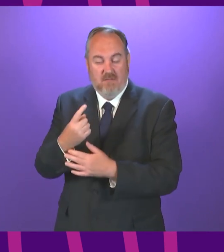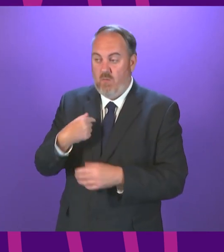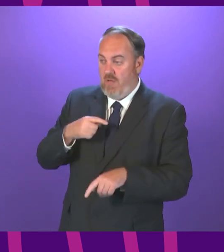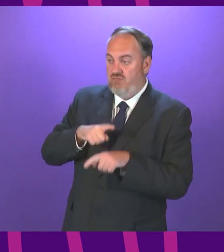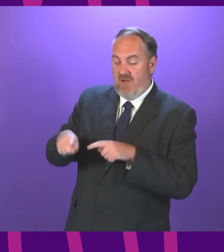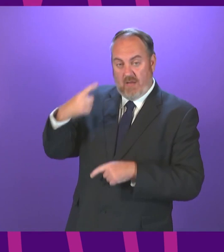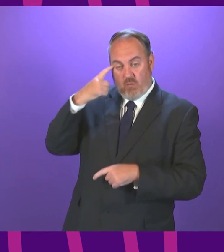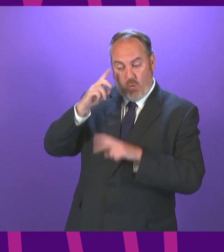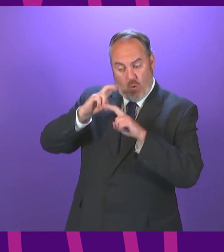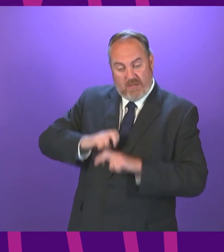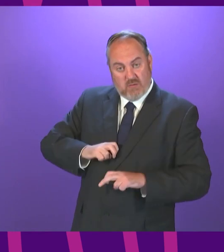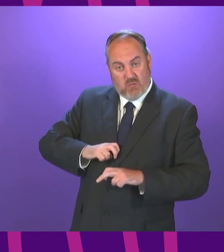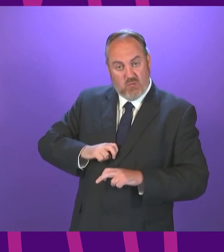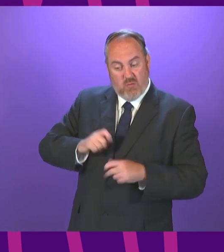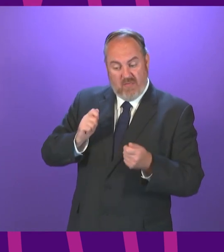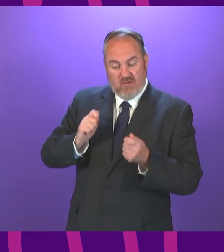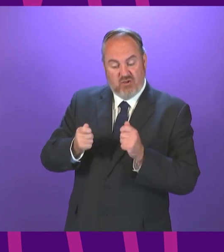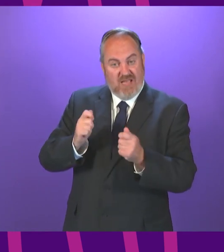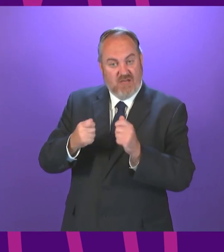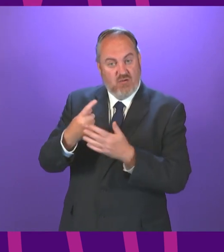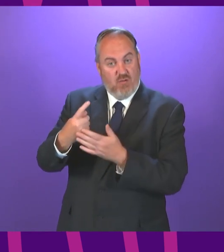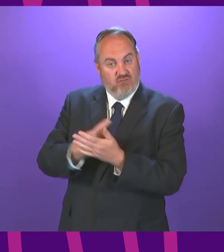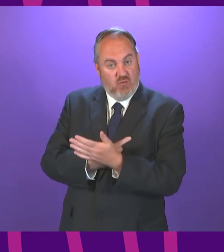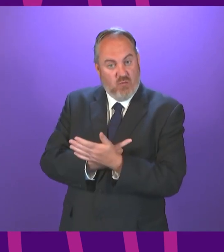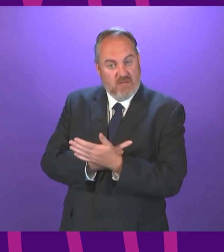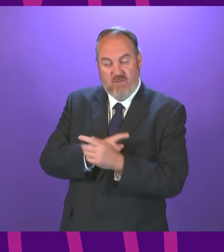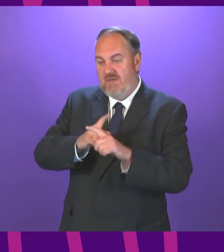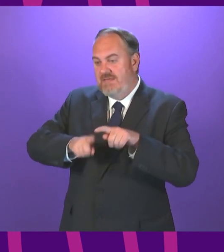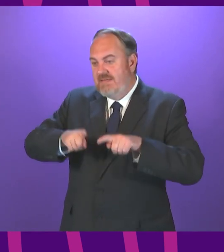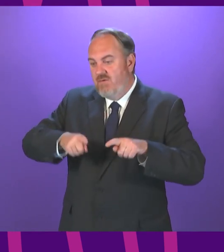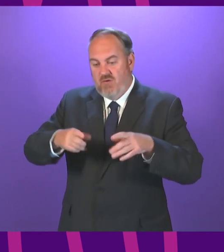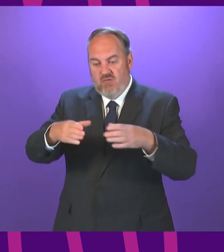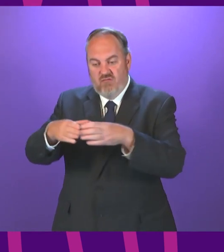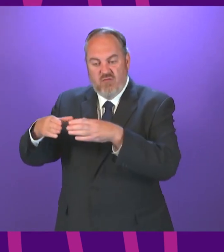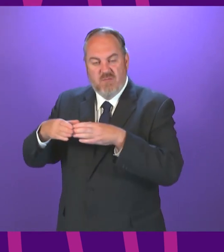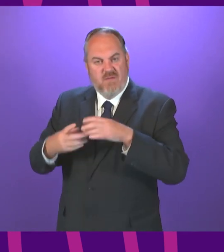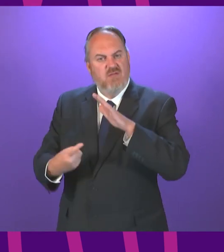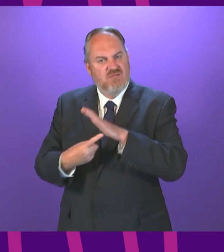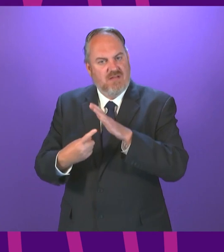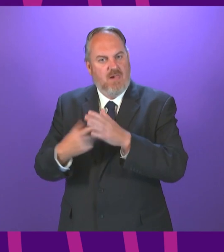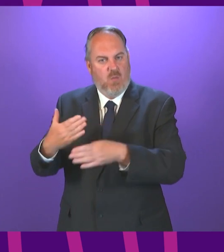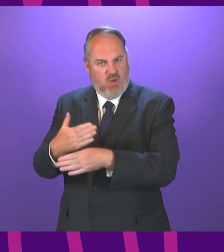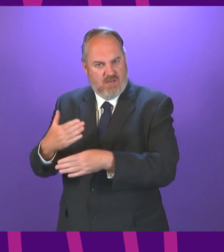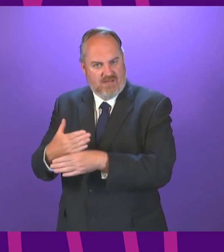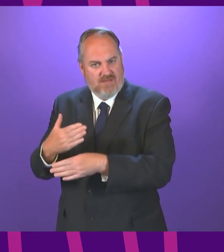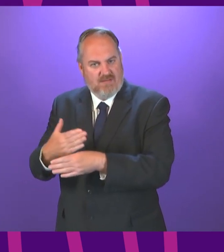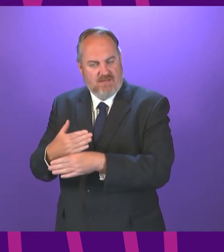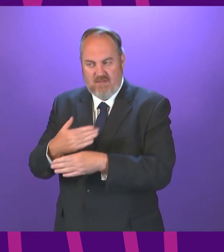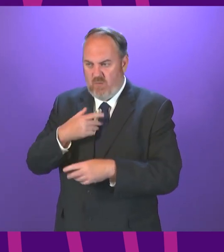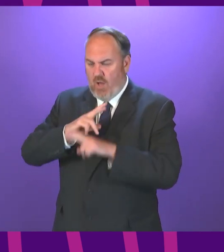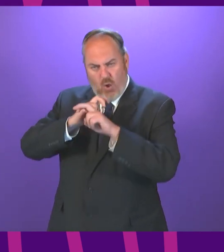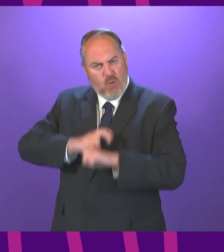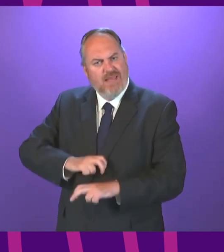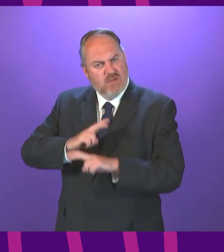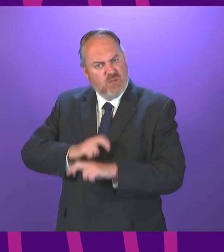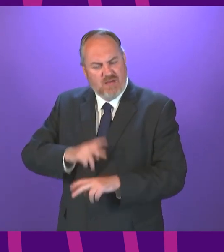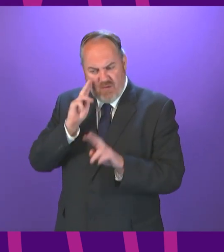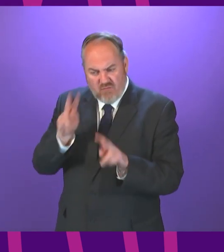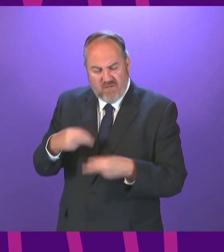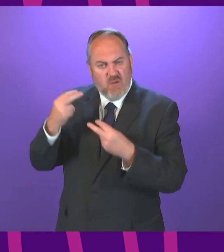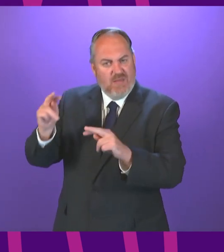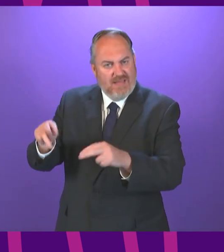to the system for particular groups of critical workers—that is under review. I will say again